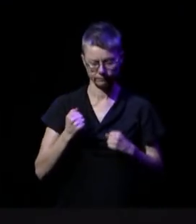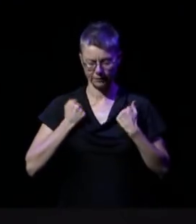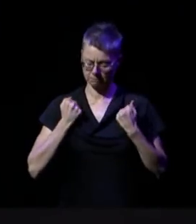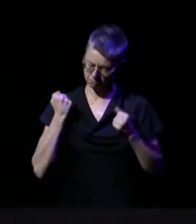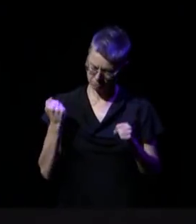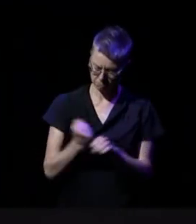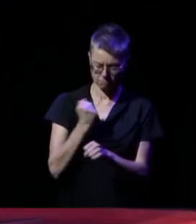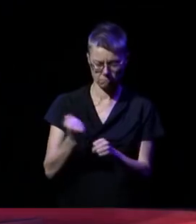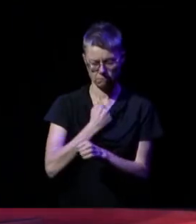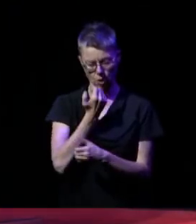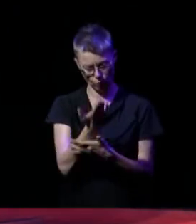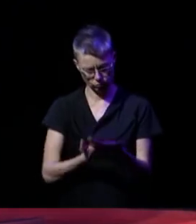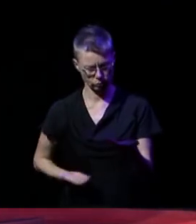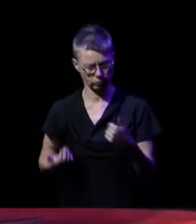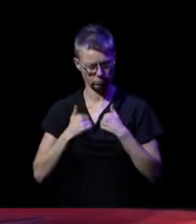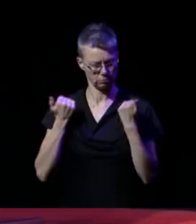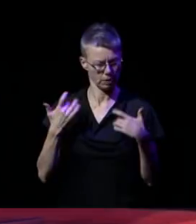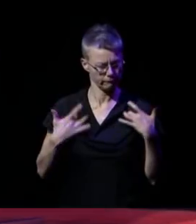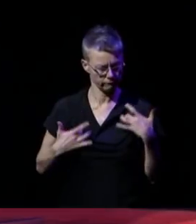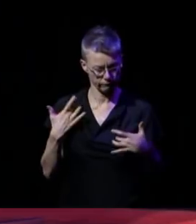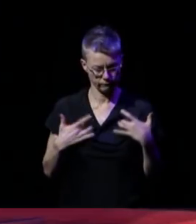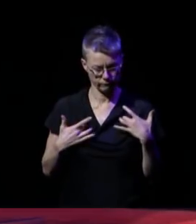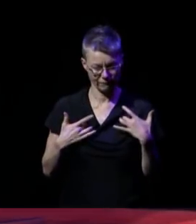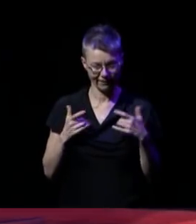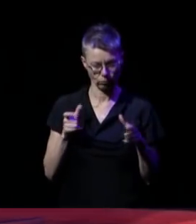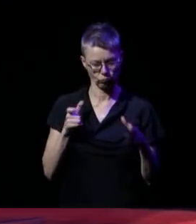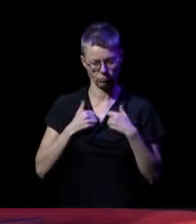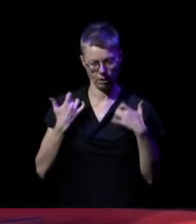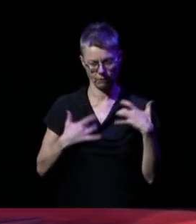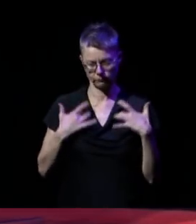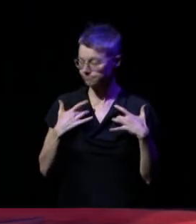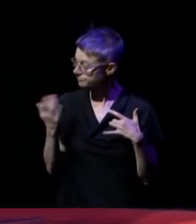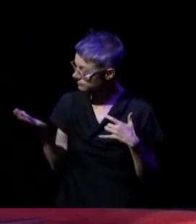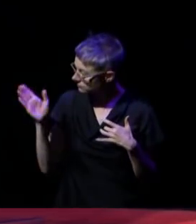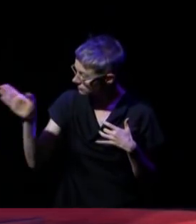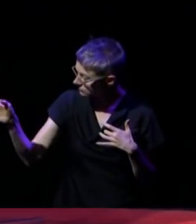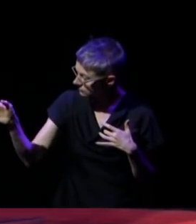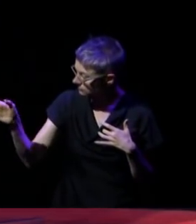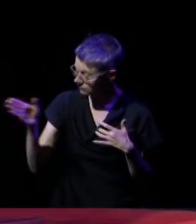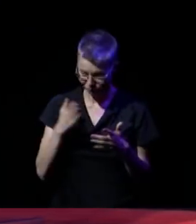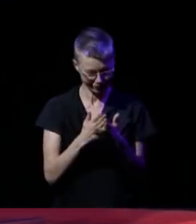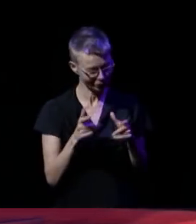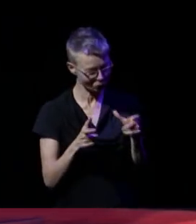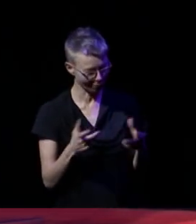And so that is where, you know, this, the agency I think is... Because what you're talking about is control, really. You know, I mean, when you think about the,